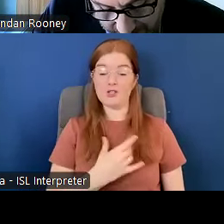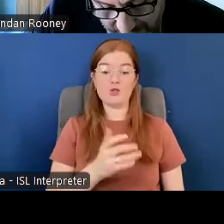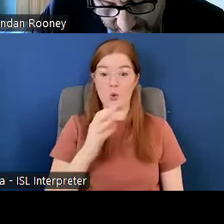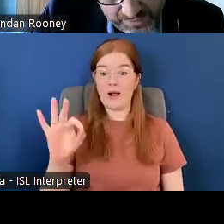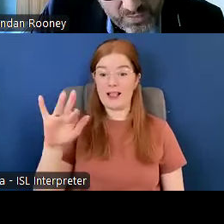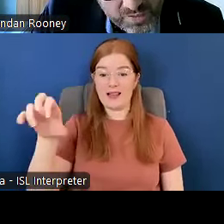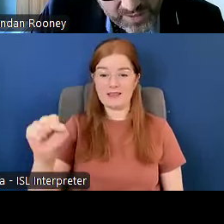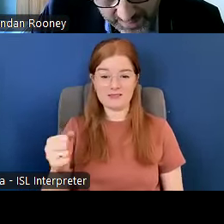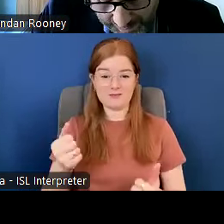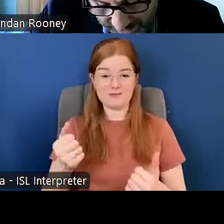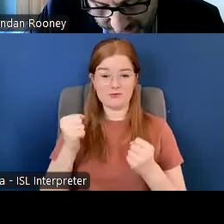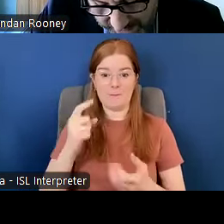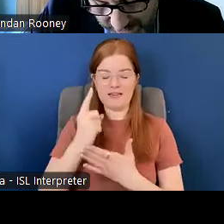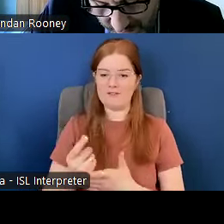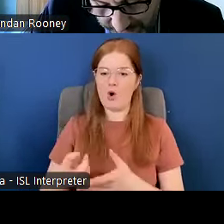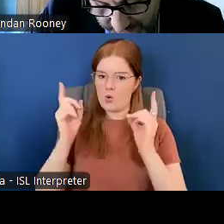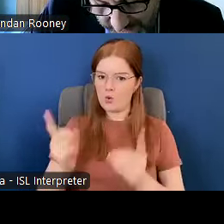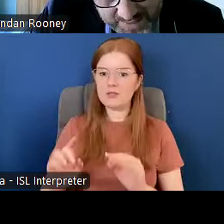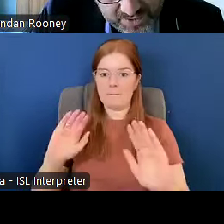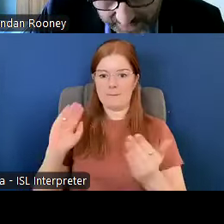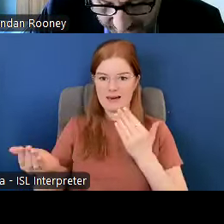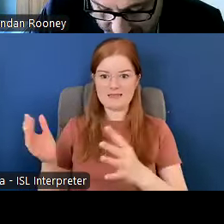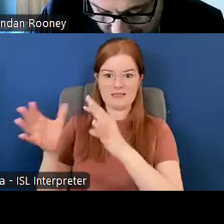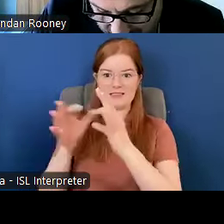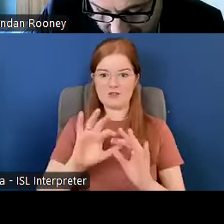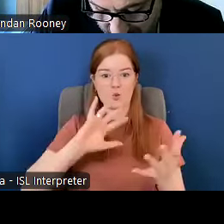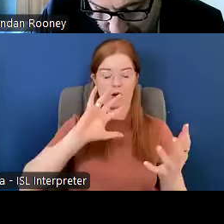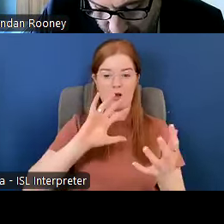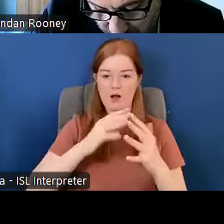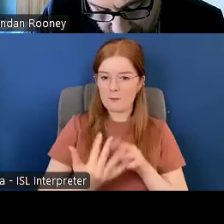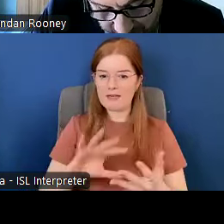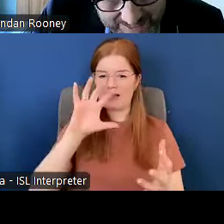application of order and balance to complex, abstract compositions, ensured by